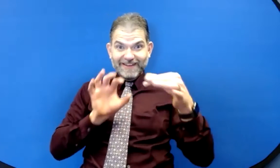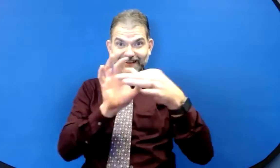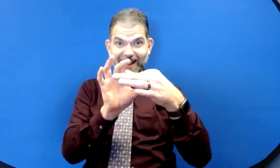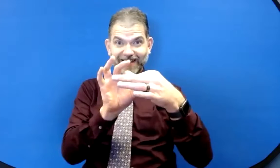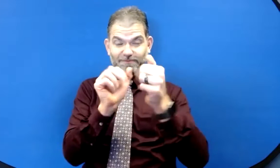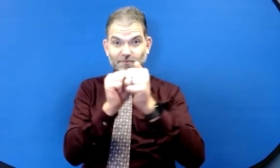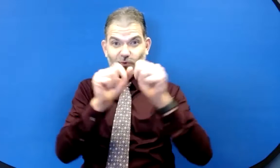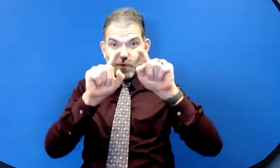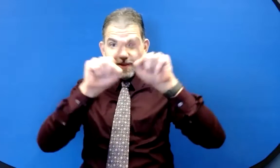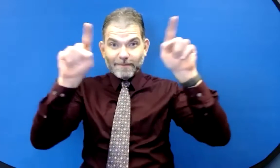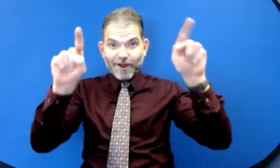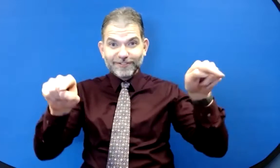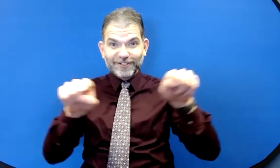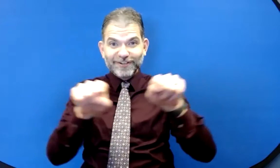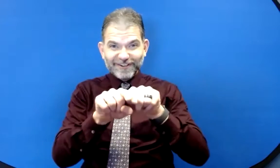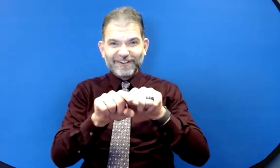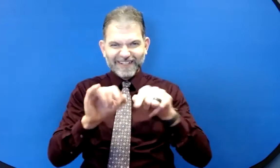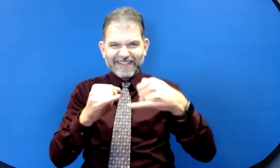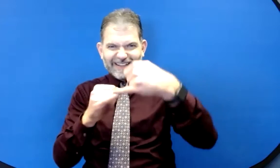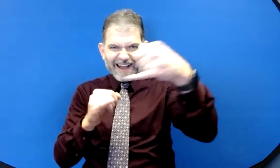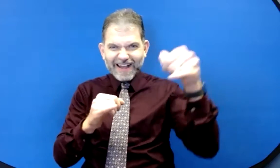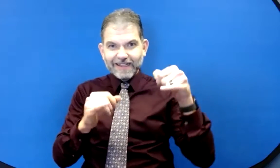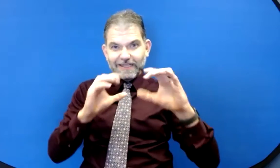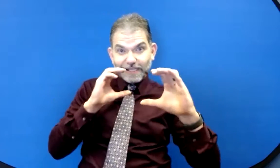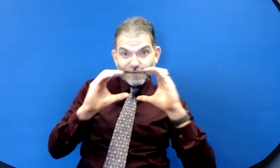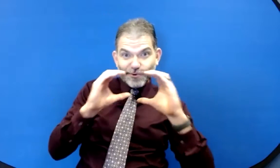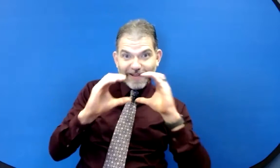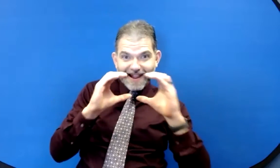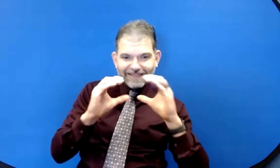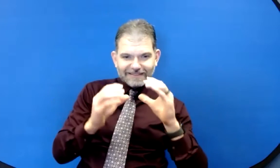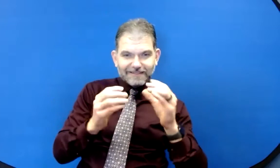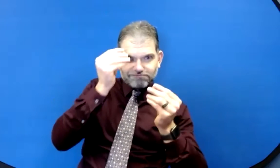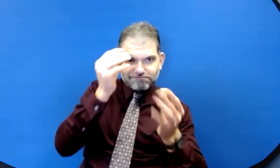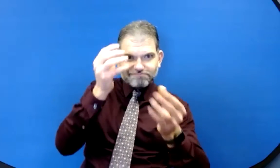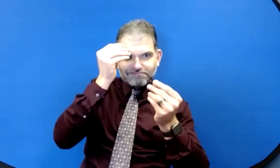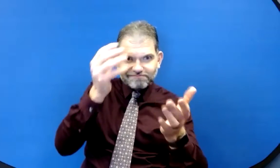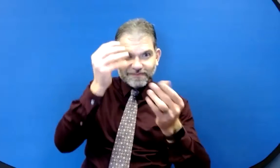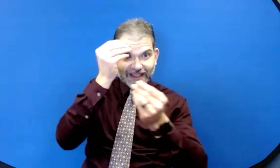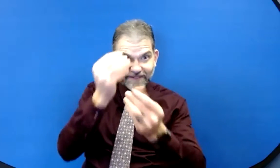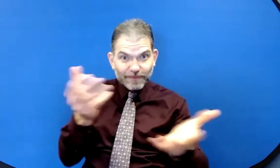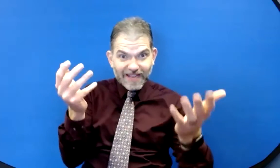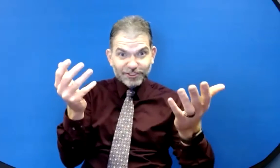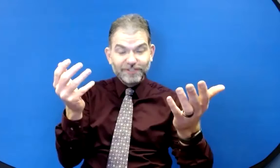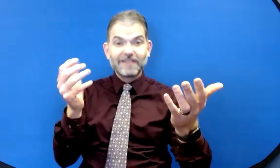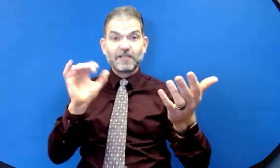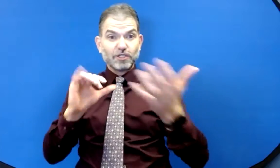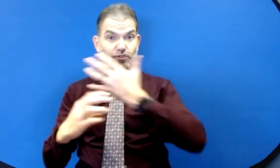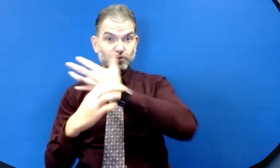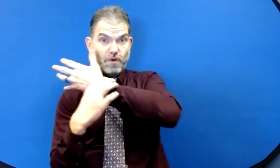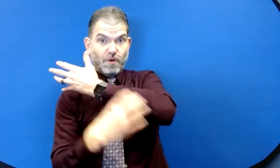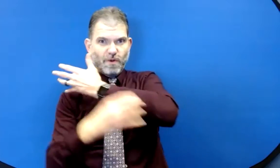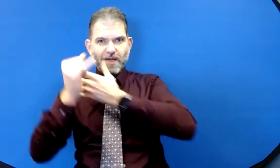ASL Interpreter: and a keyboard connects to the computer and the monitor connects. They're all connected with chords. That's how they communicate with each of each other.